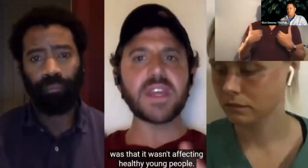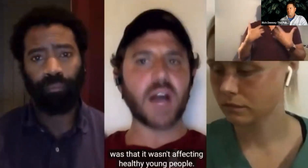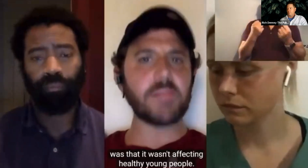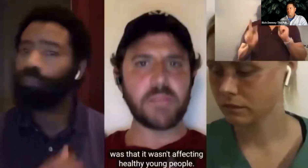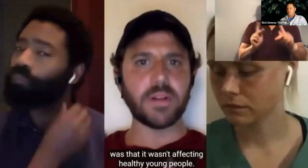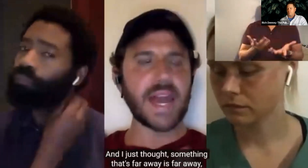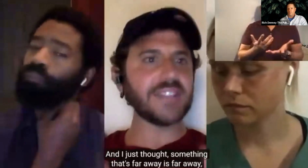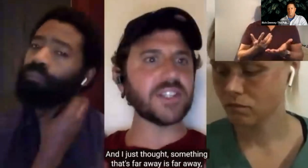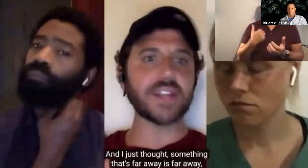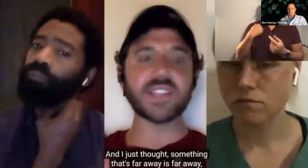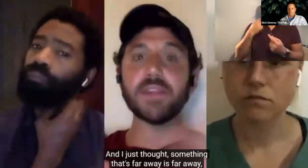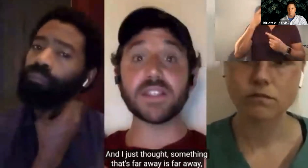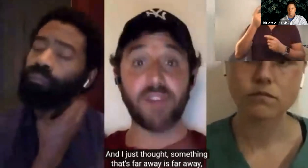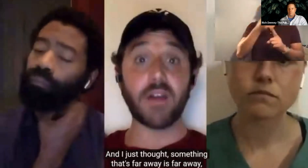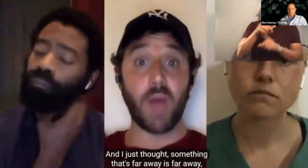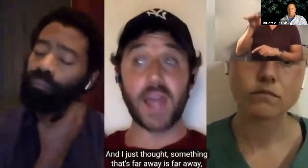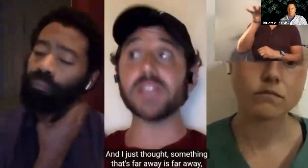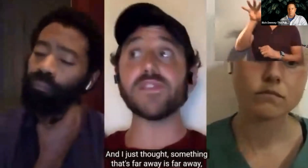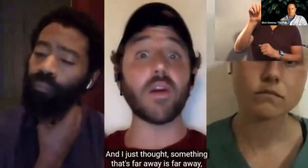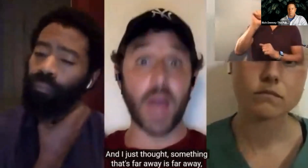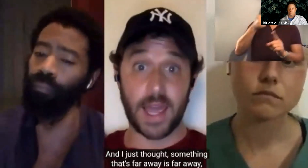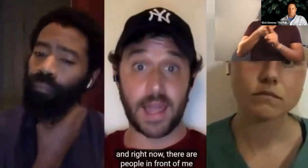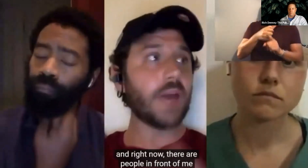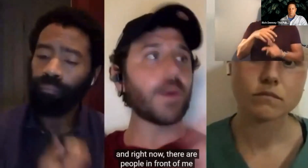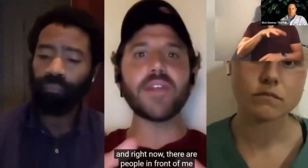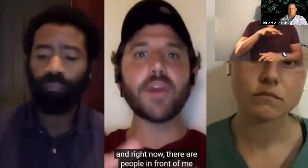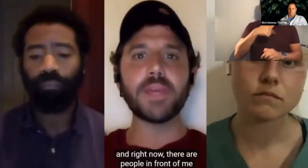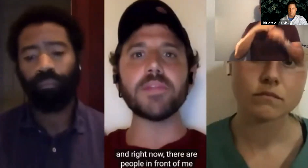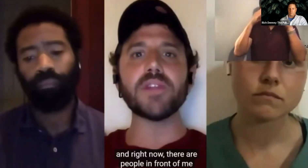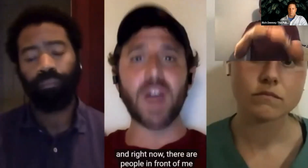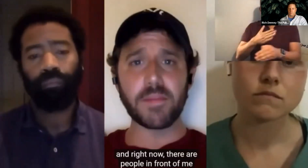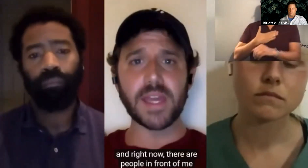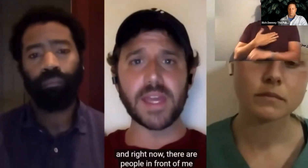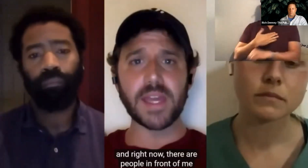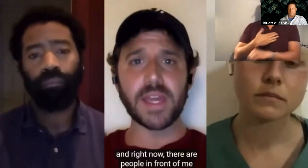young people. And I just thought something that's far away is far away, and right now there are people in front of me that need